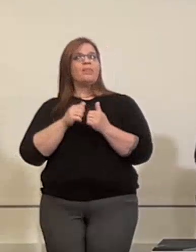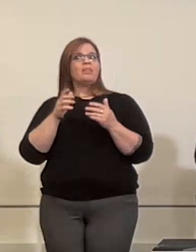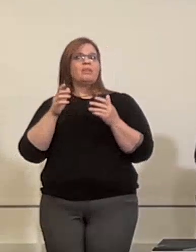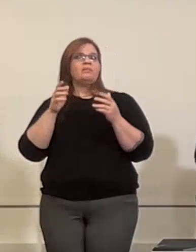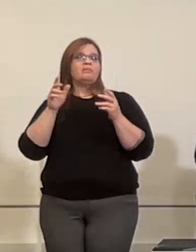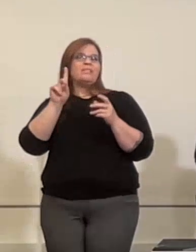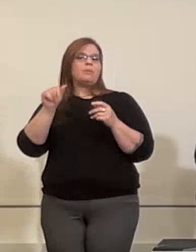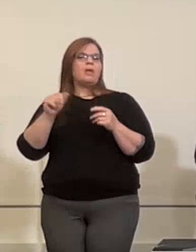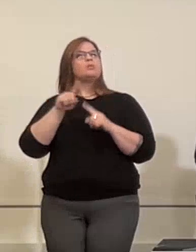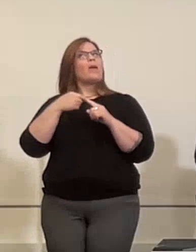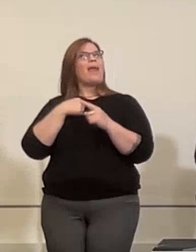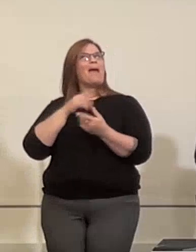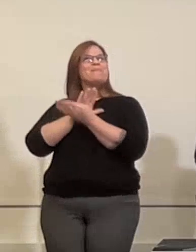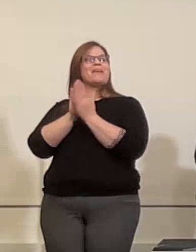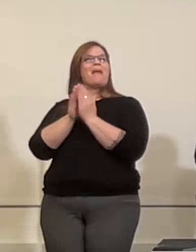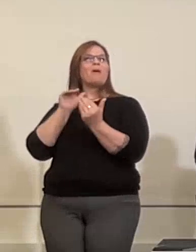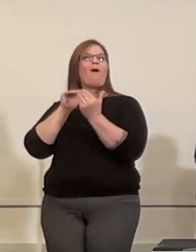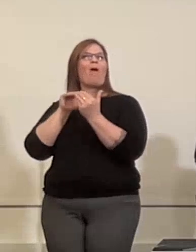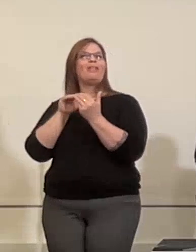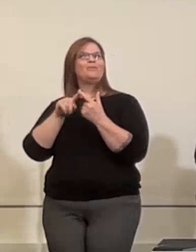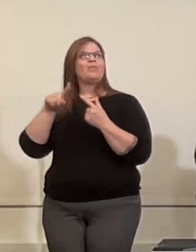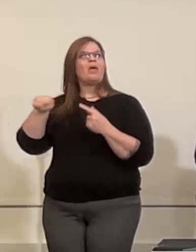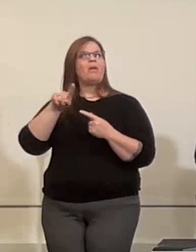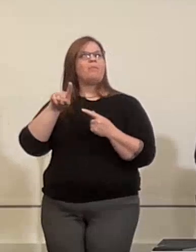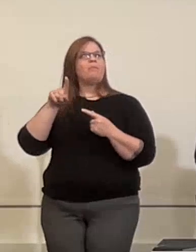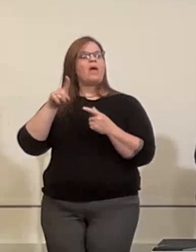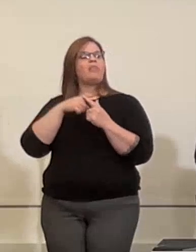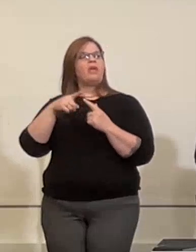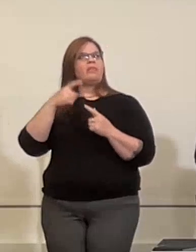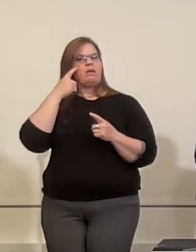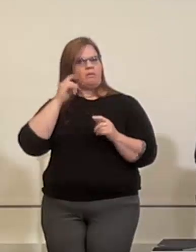real to them because they seen I had the same pressures and